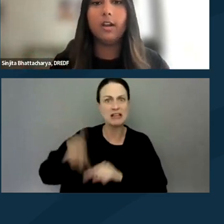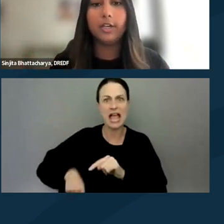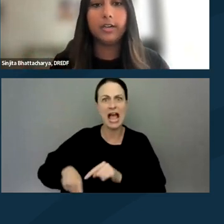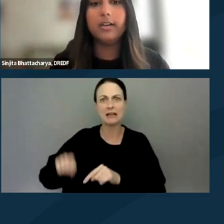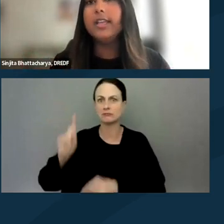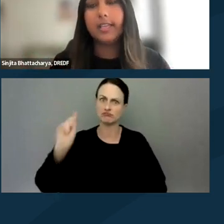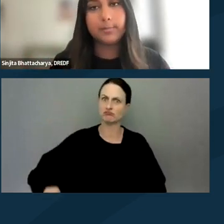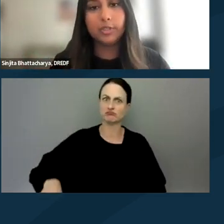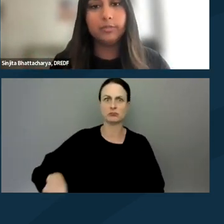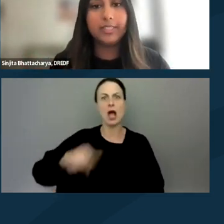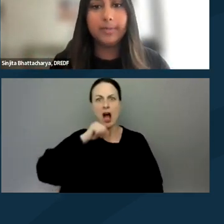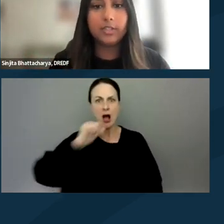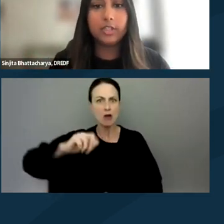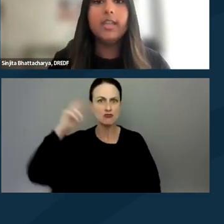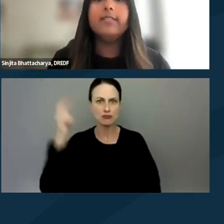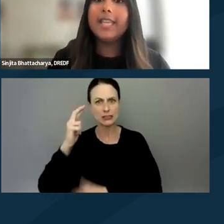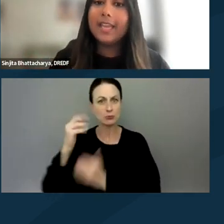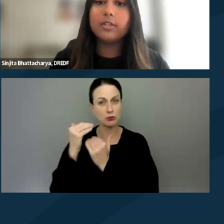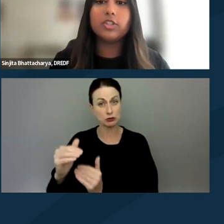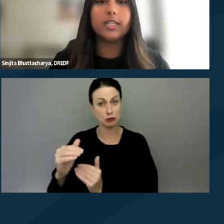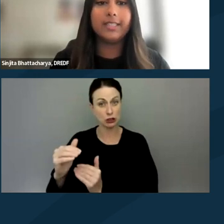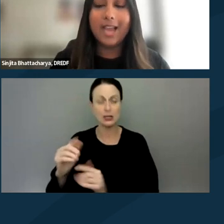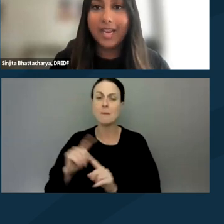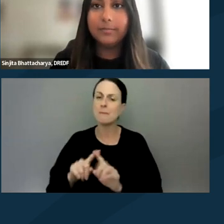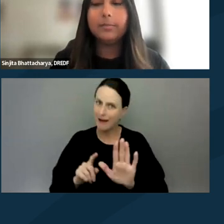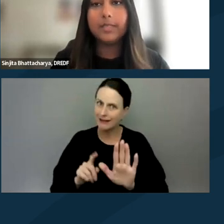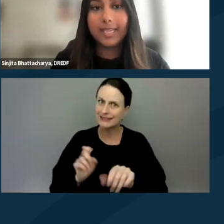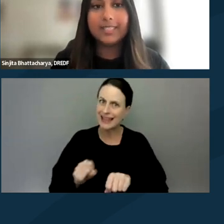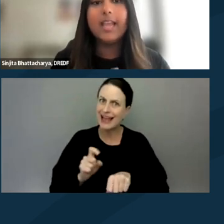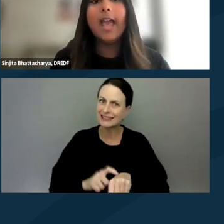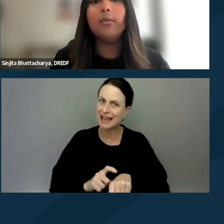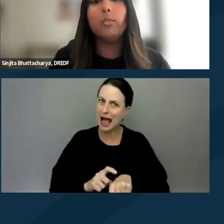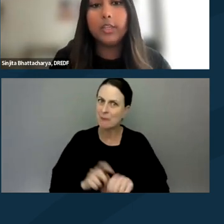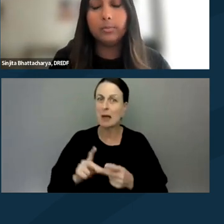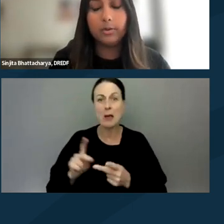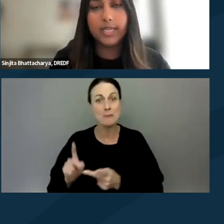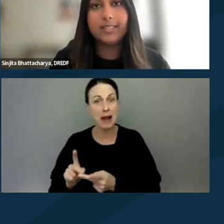on your expression of free speech. They can restrict the time, place, and way you protest.